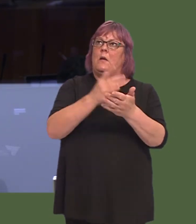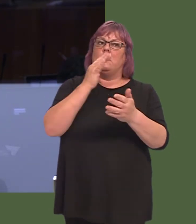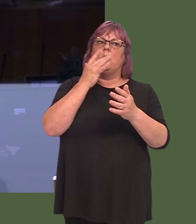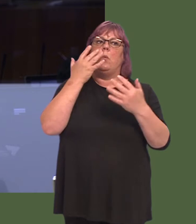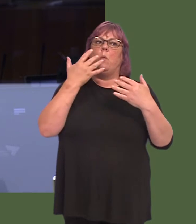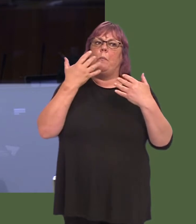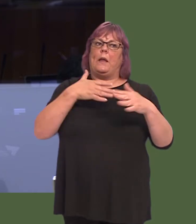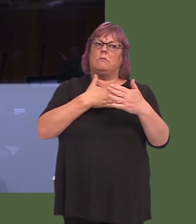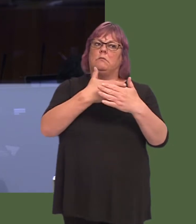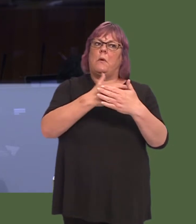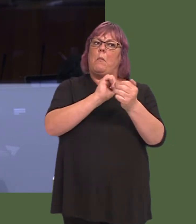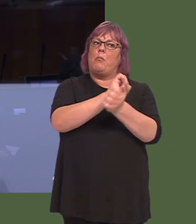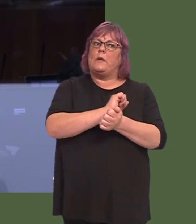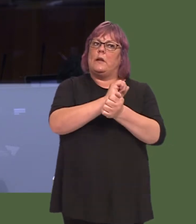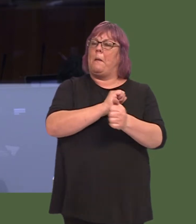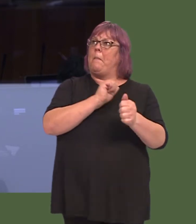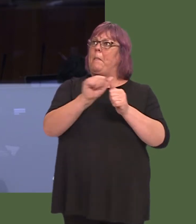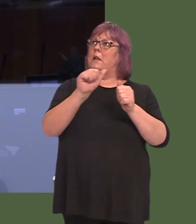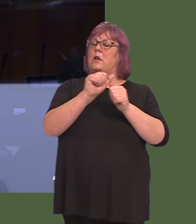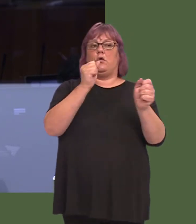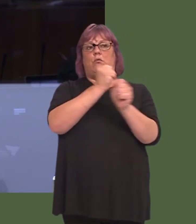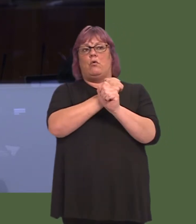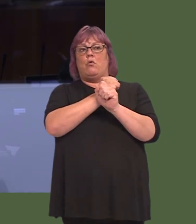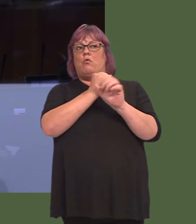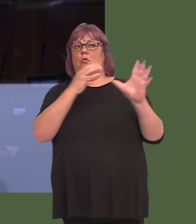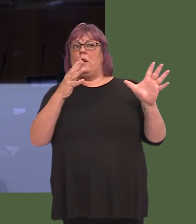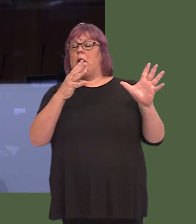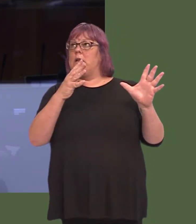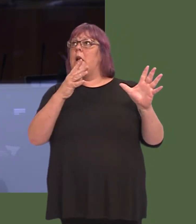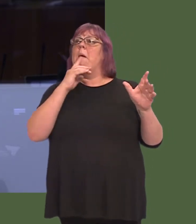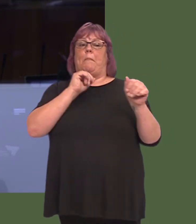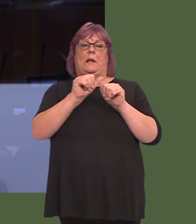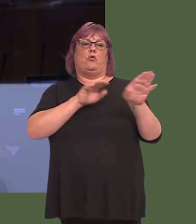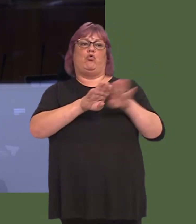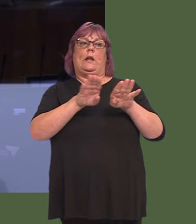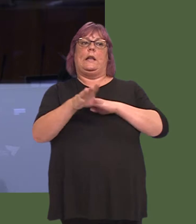I recently opened a very successful jobs fair at Prescoed open prison in my constituencyóit